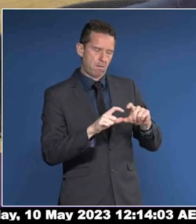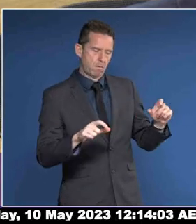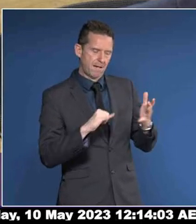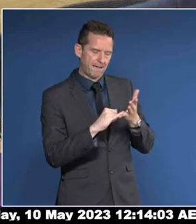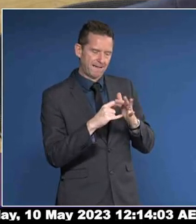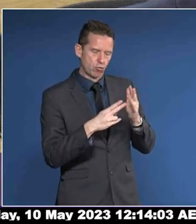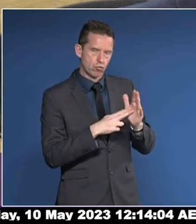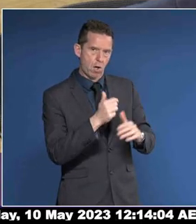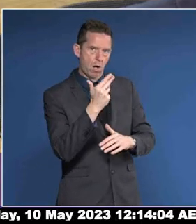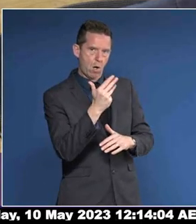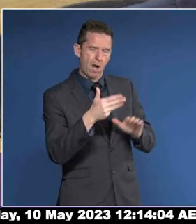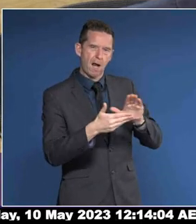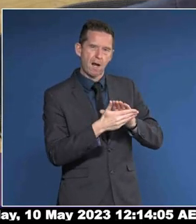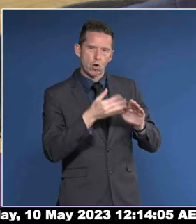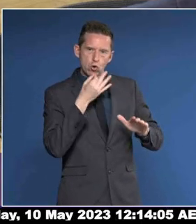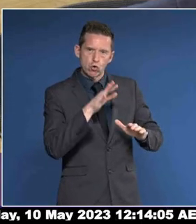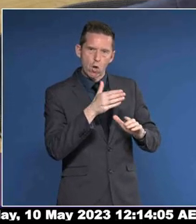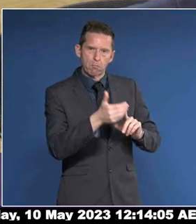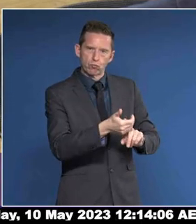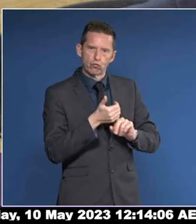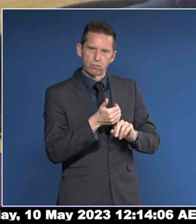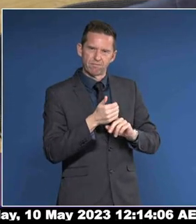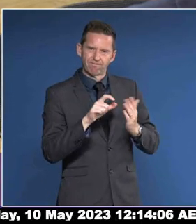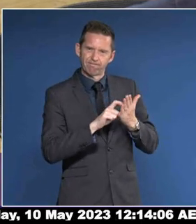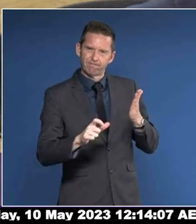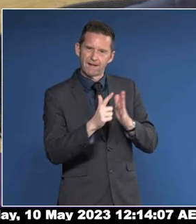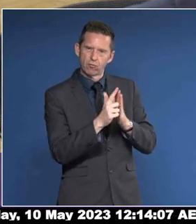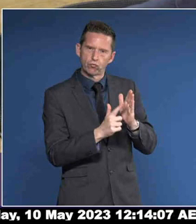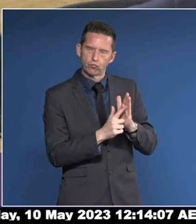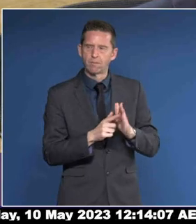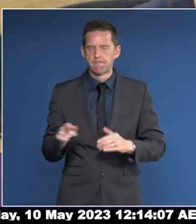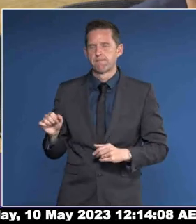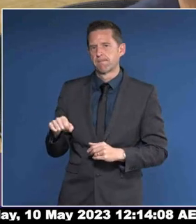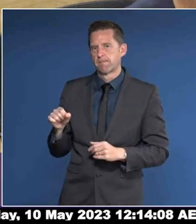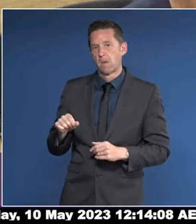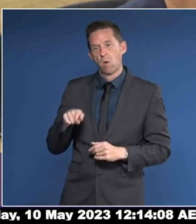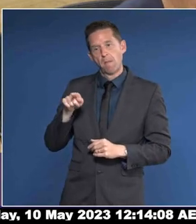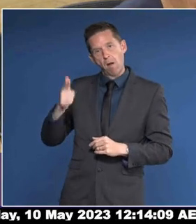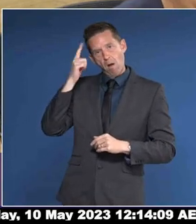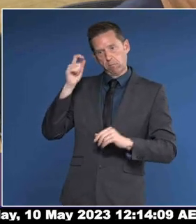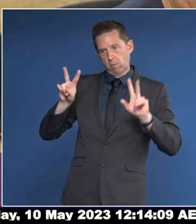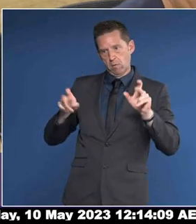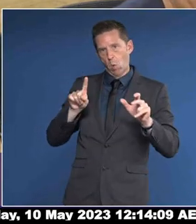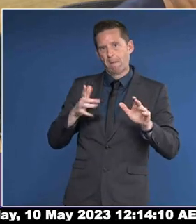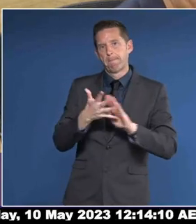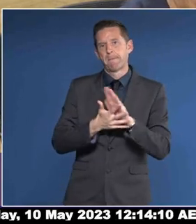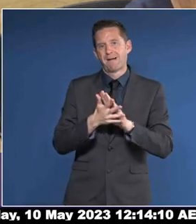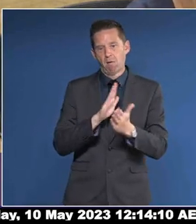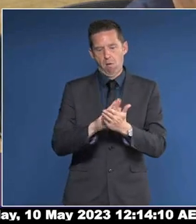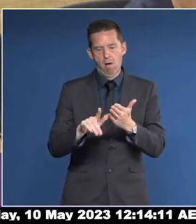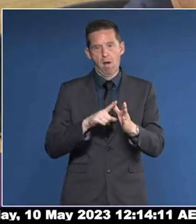Act? MR CLARK: Yes. MS EASTMAN: And in terms of that context of harm, you say that's not